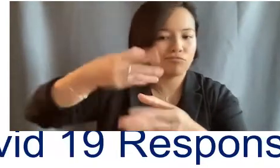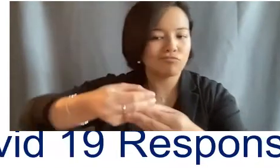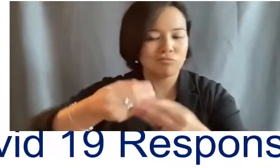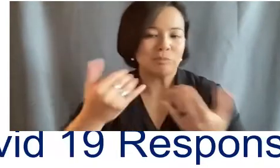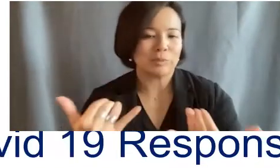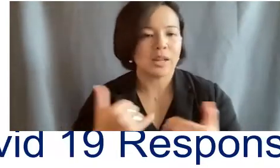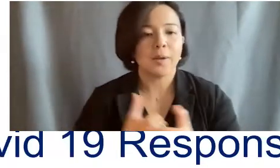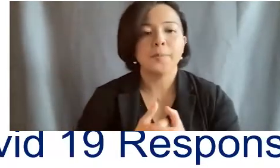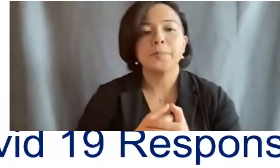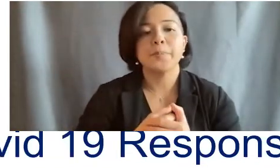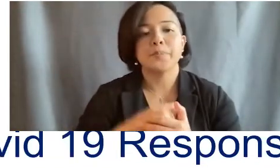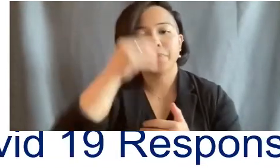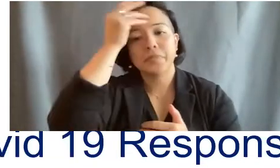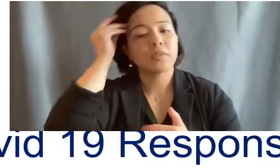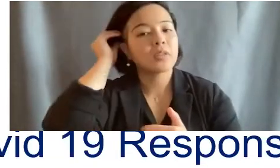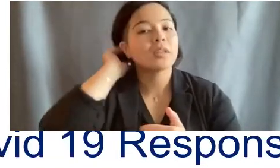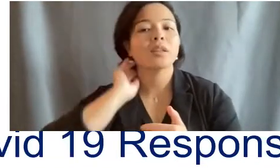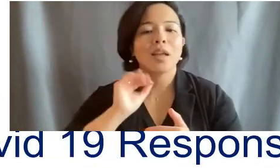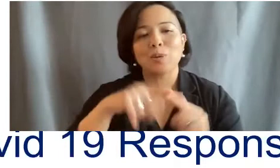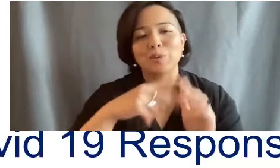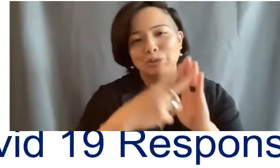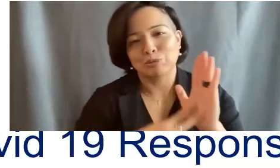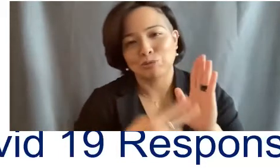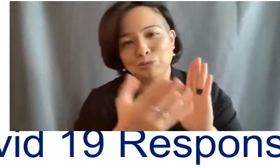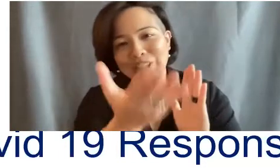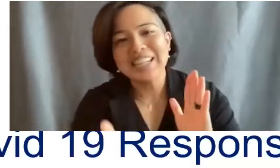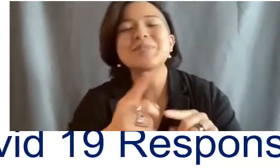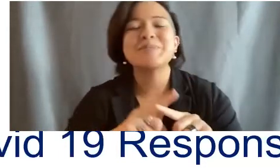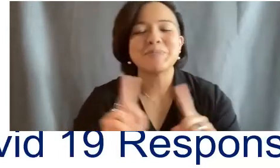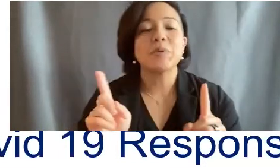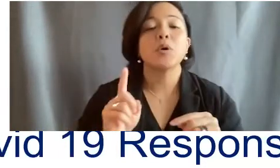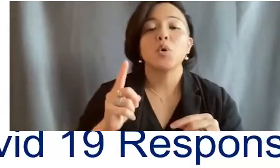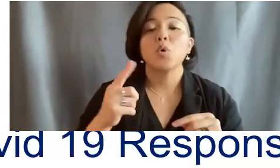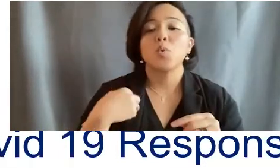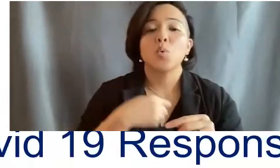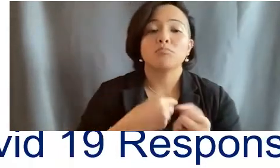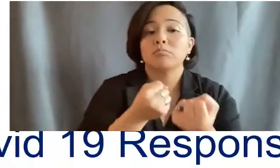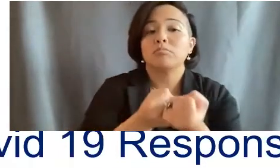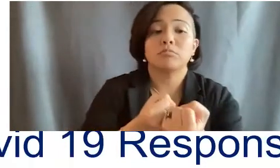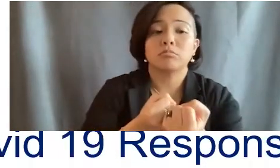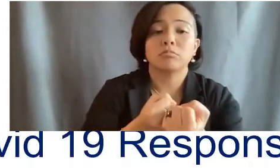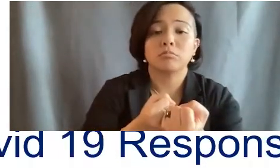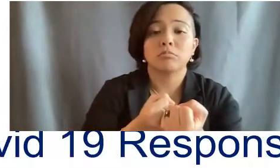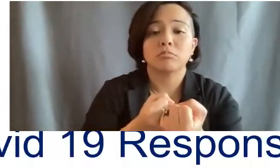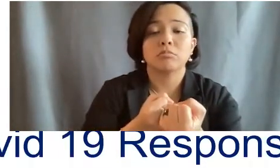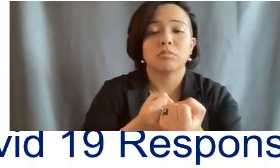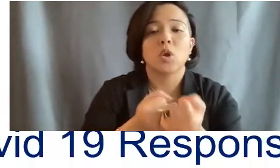I don't need to read it through but we support it. We most of our programs have to be redirected.